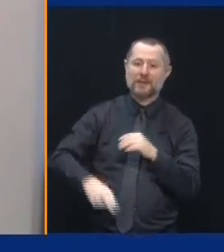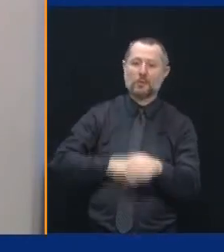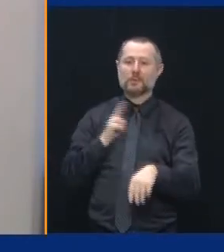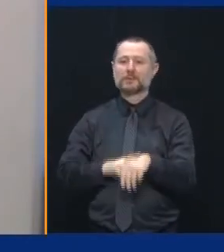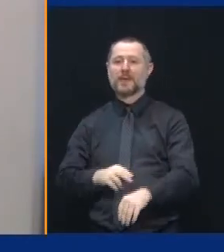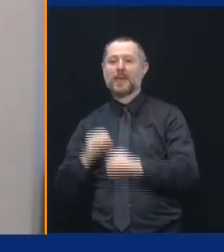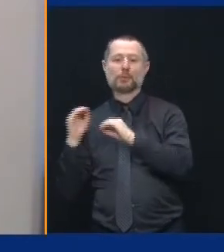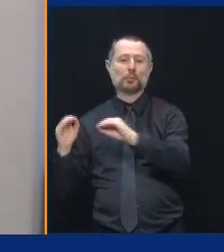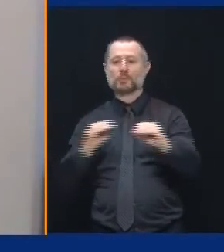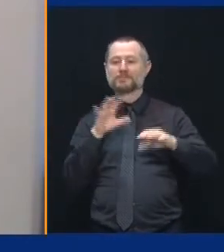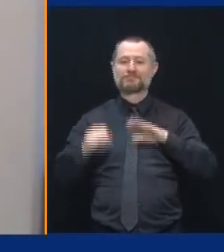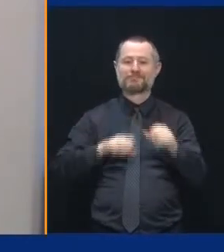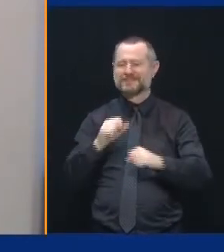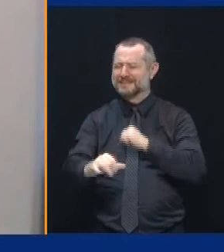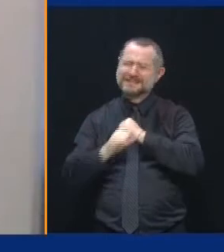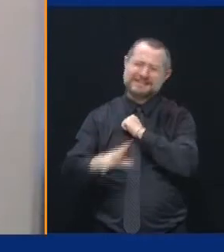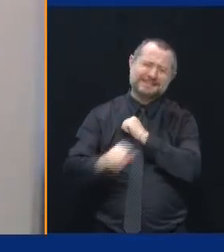BUT JUST LAST WEEK, BLACK